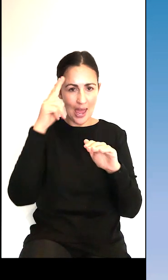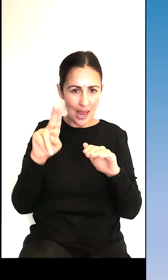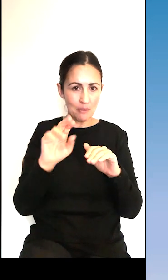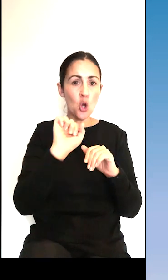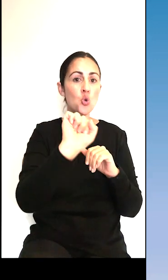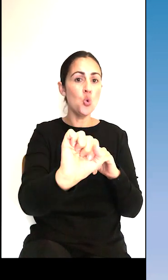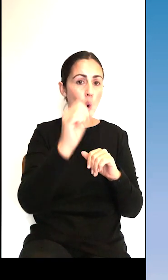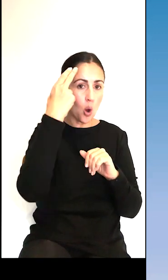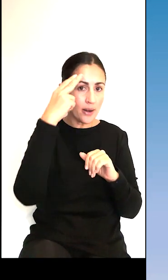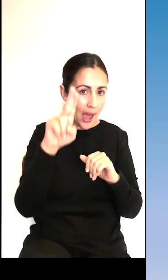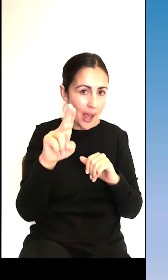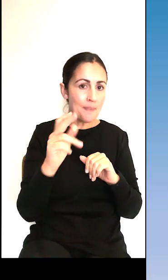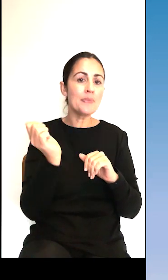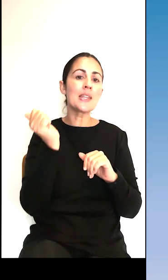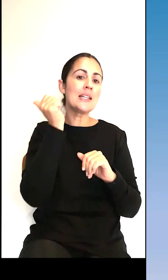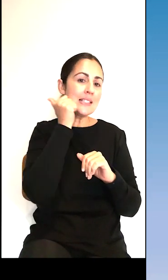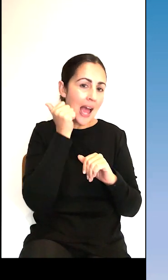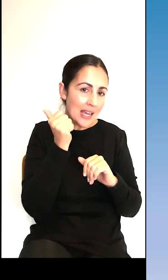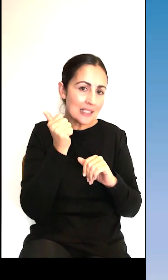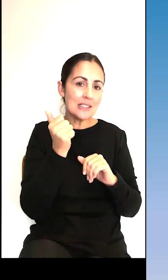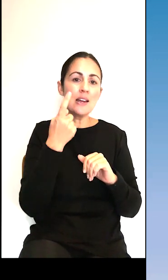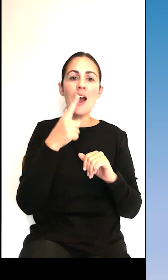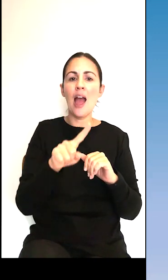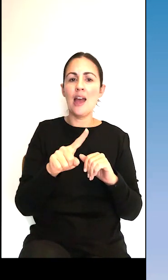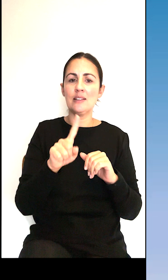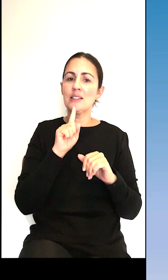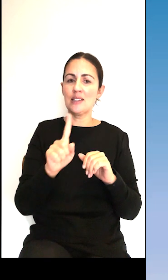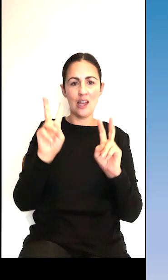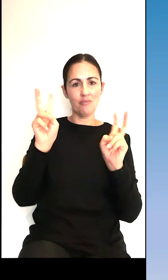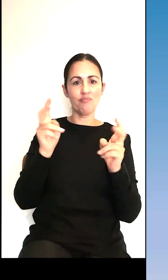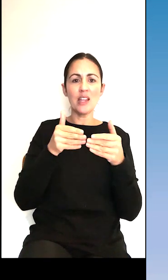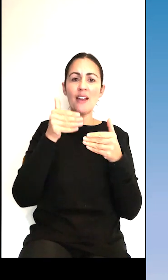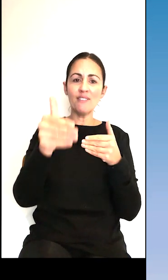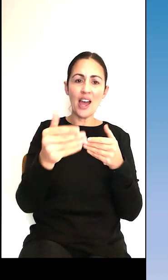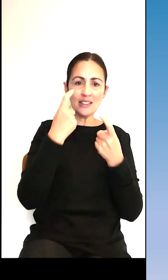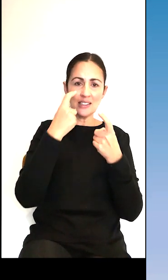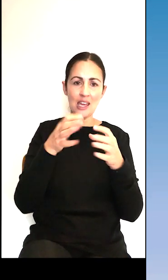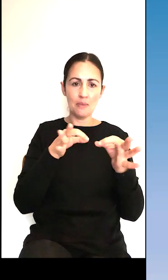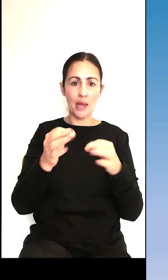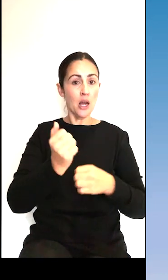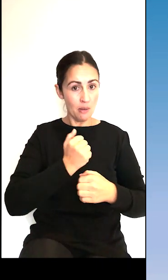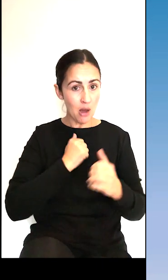and the date for which it was uploaded. So I would name my document 'Kate Ellis advance Care Plan 23rd of March,